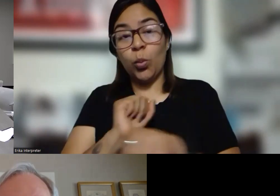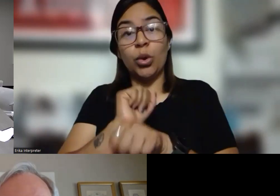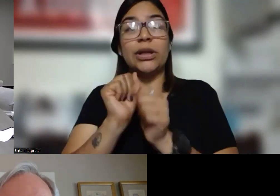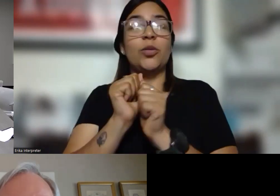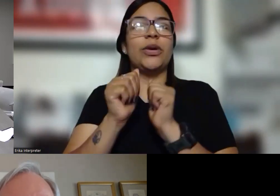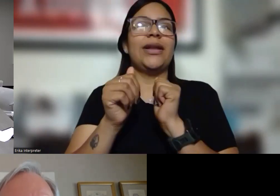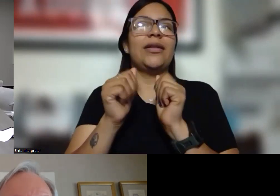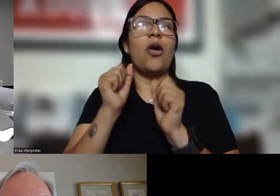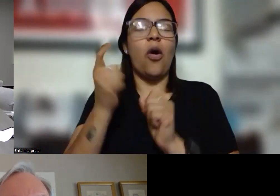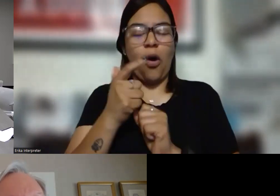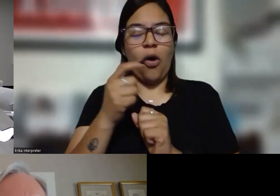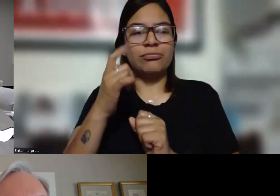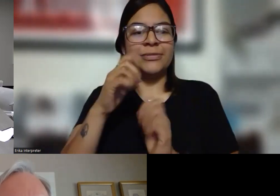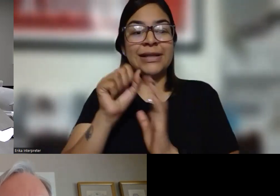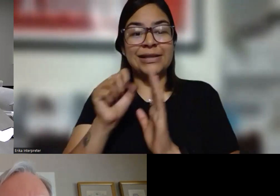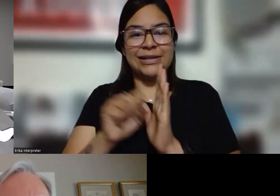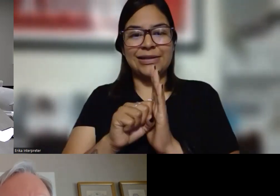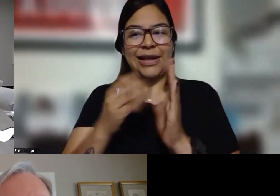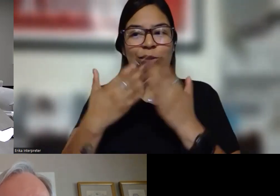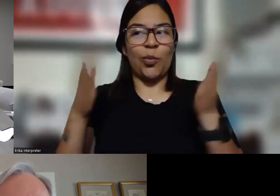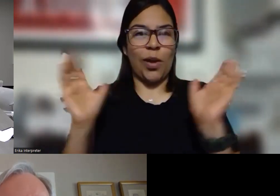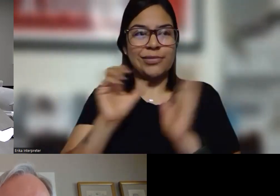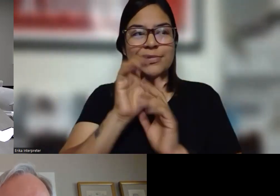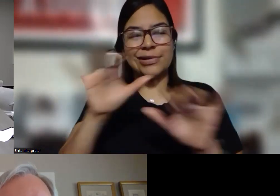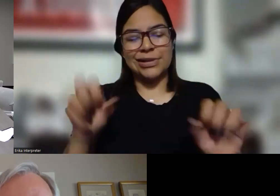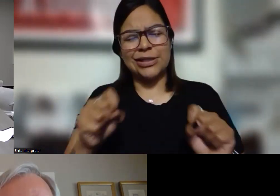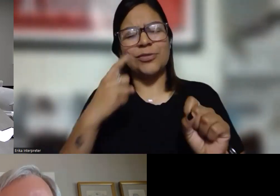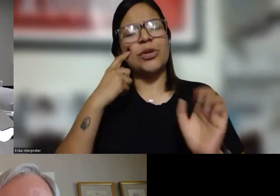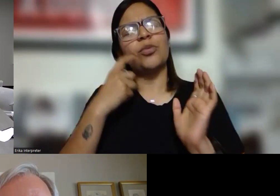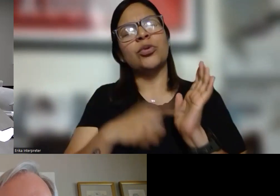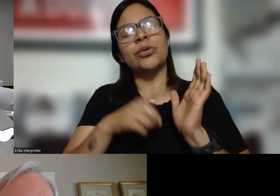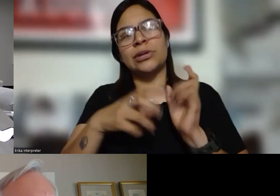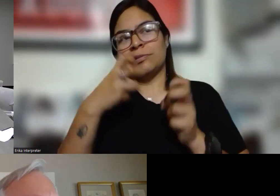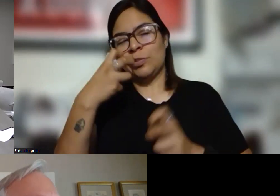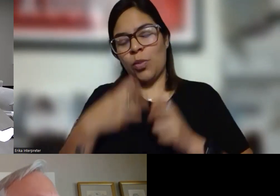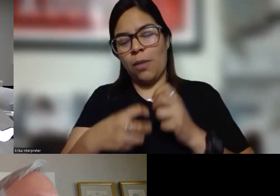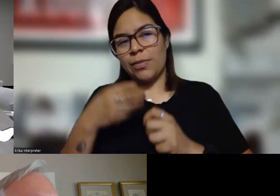system and we kind of recognize that there's a problem that's still there uh that hasn't